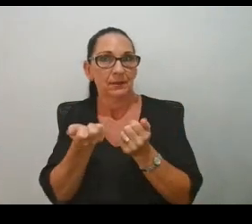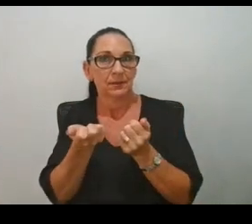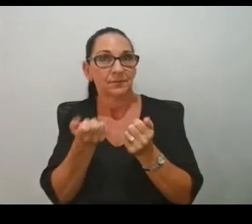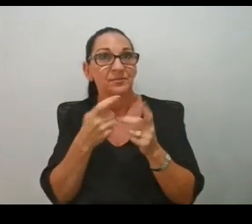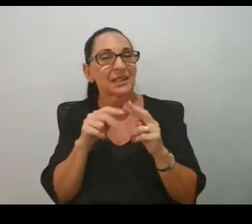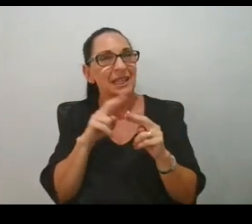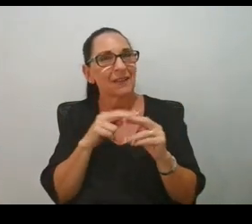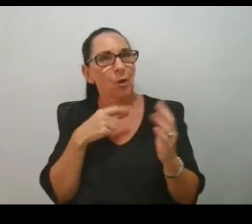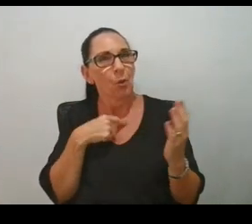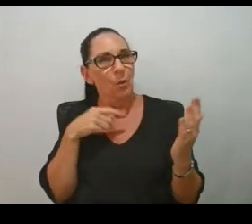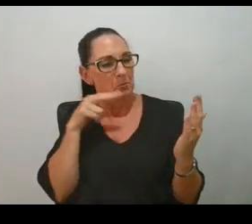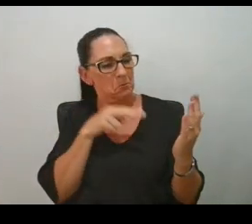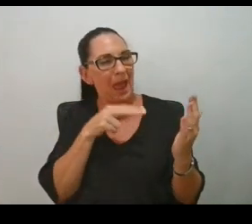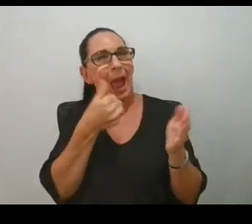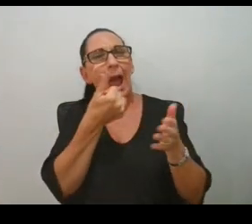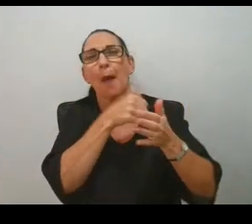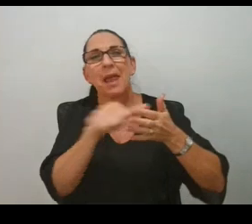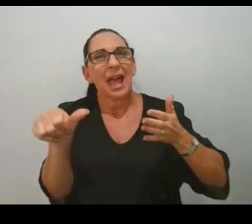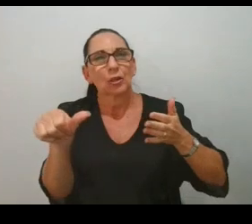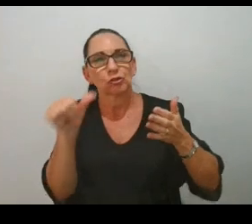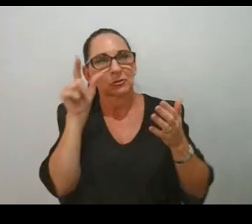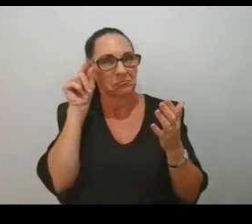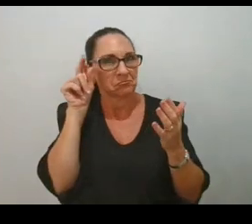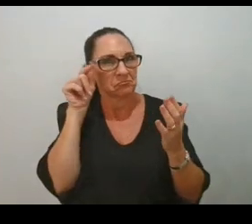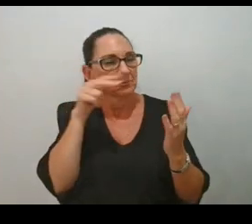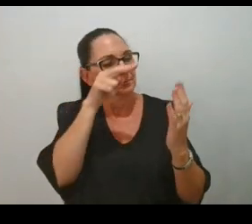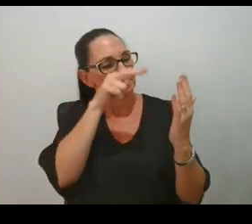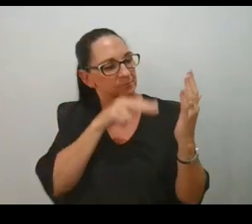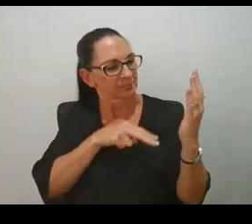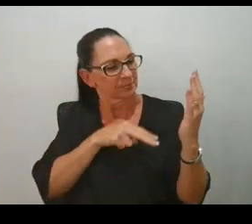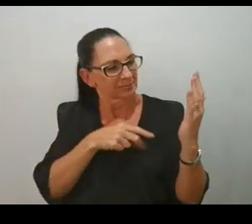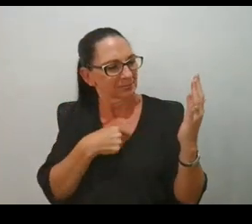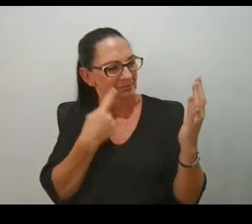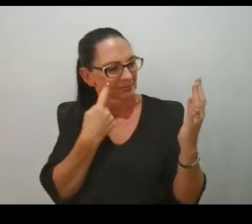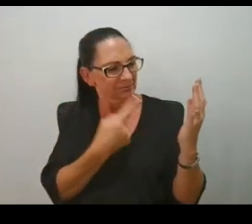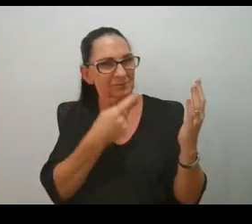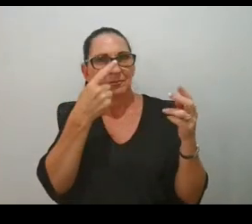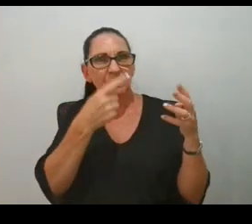at an Application for Aid and we notice what's of transactions and a lot of our clients have